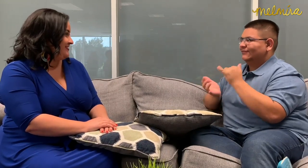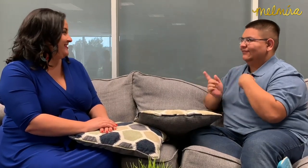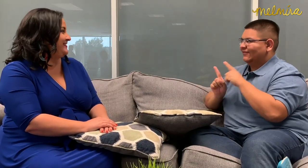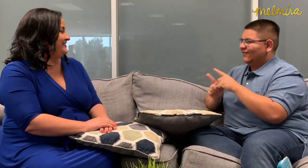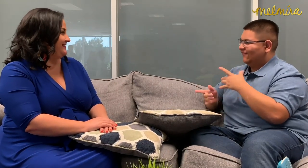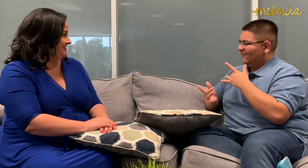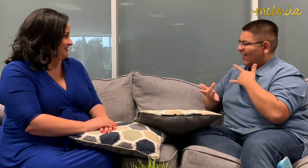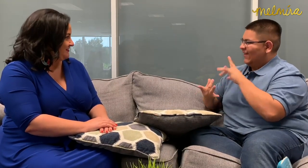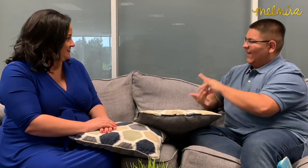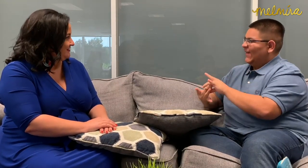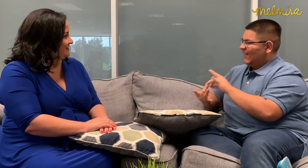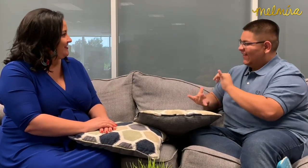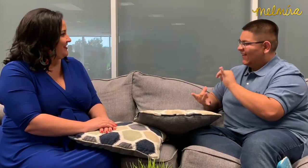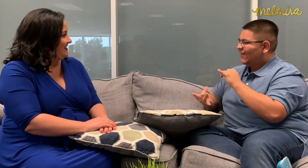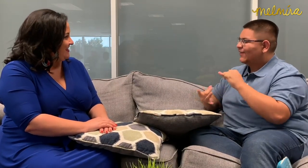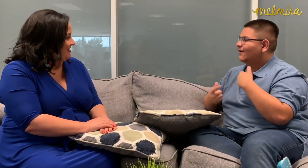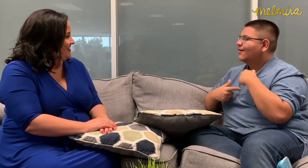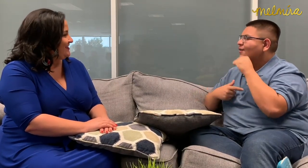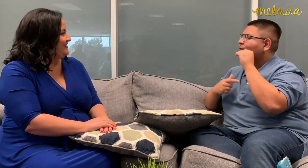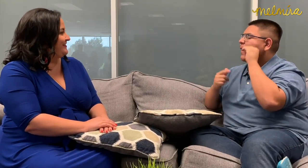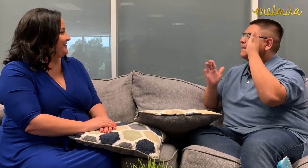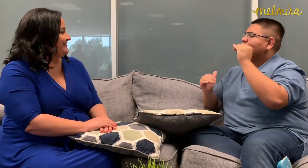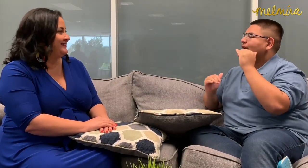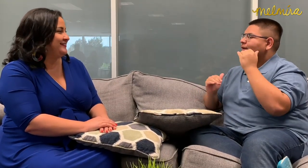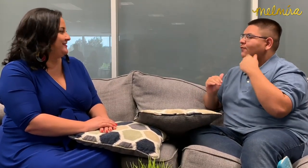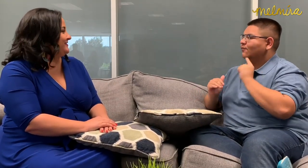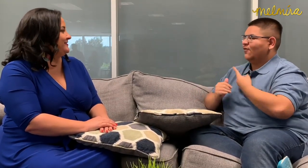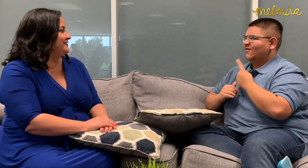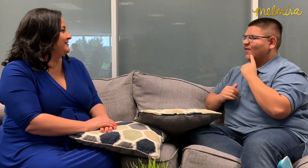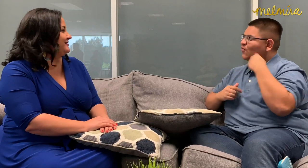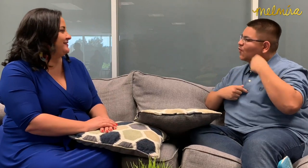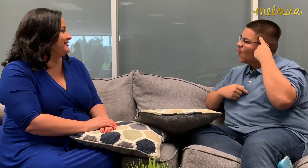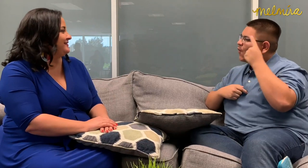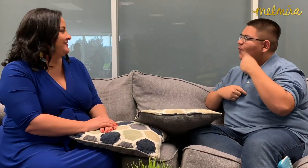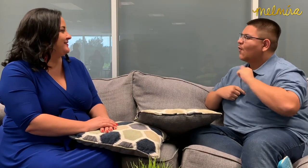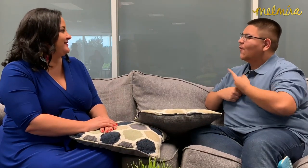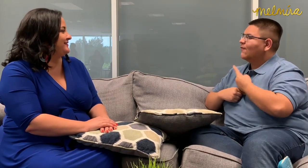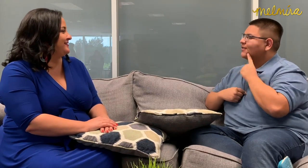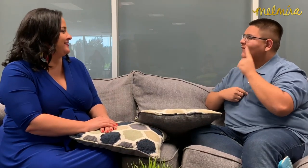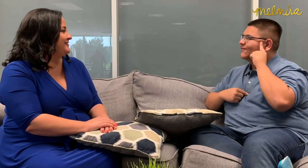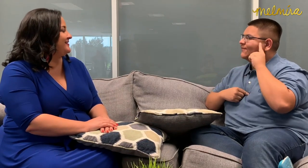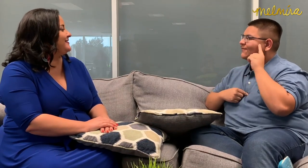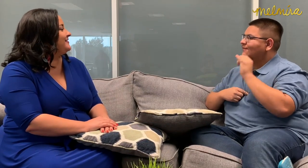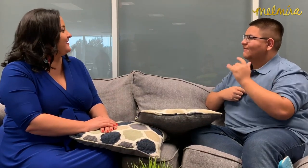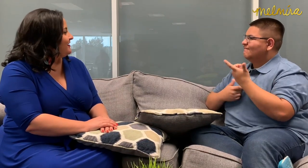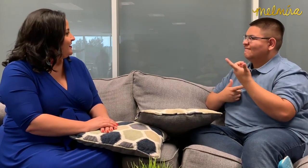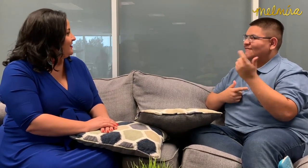and we got close instantly. I didn't expect to be not the only deaf in the family. I thought I'd be the only deaf